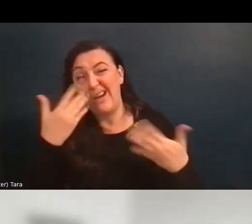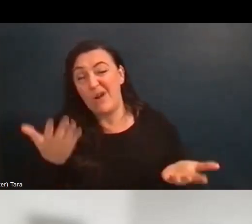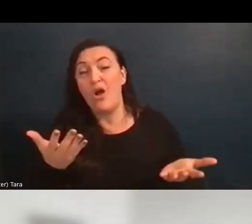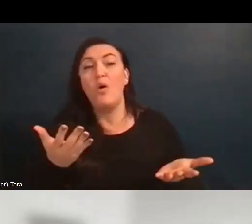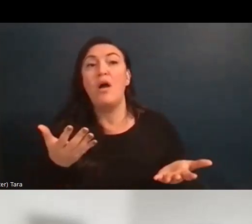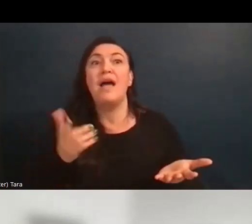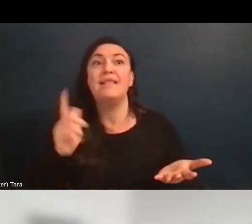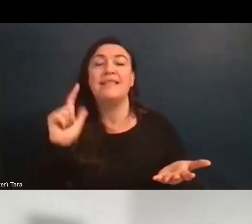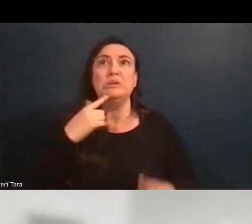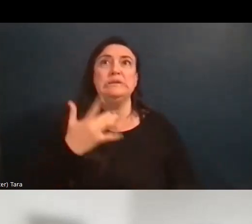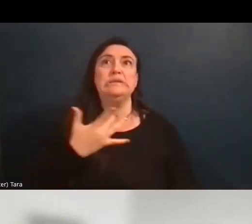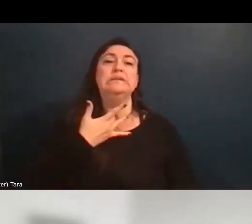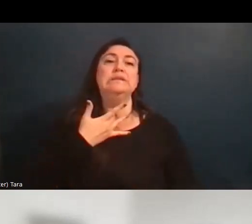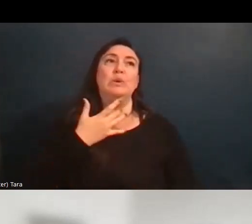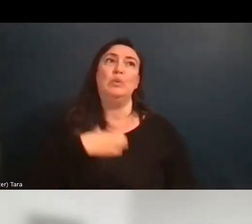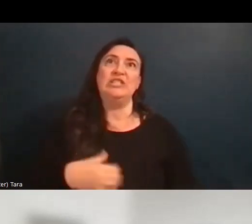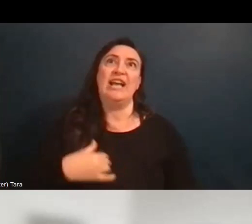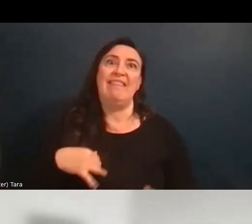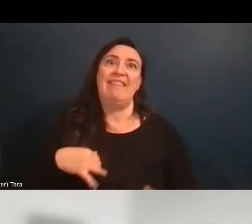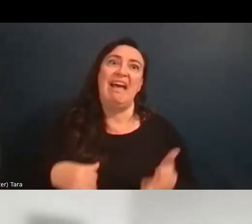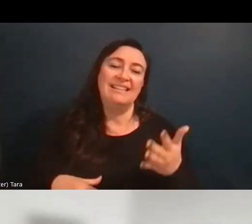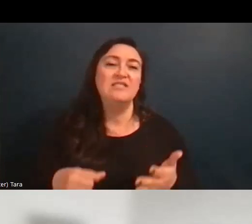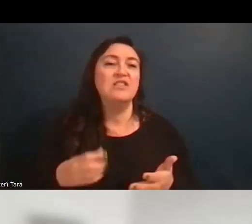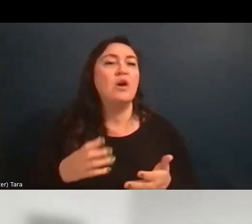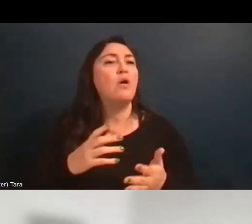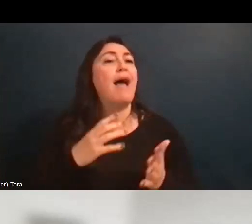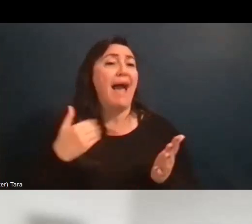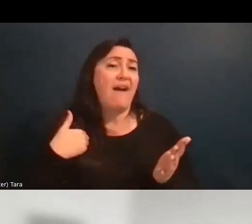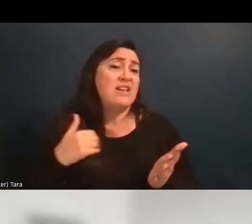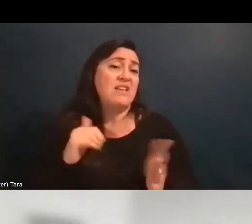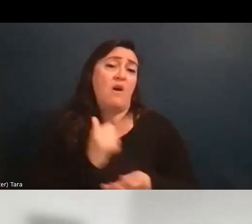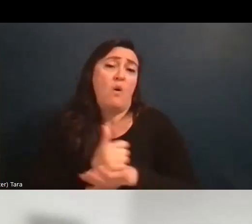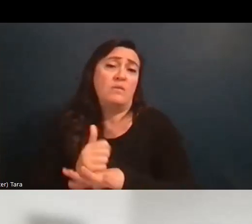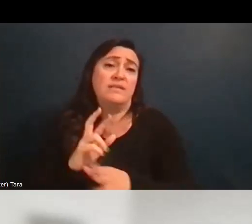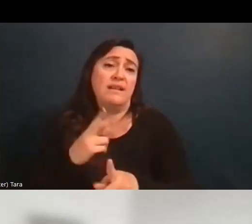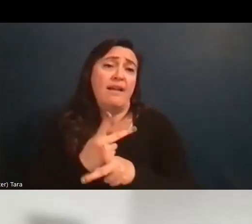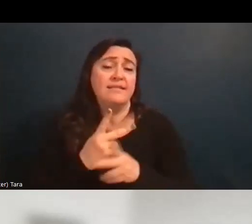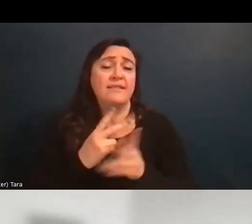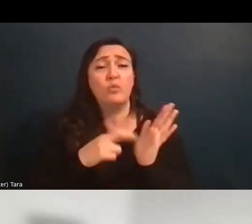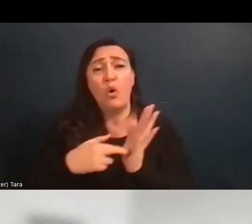So just having those kinds of roles and avenues to get more